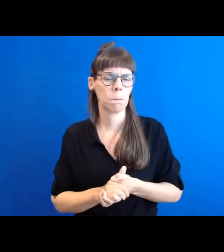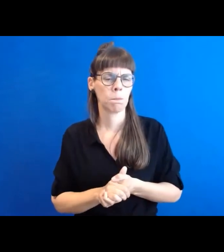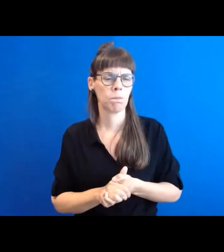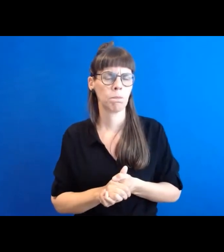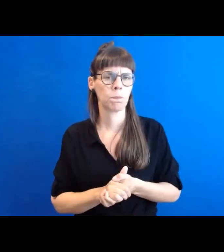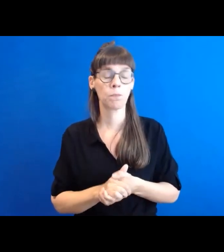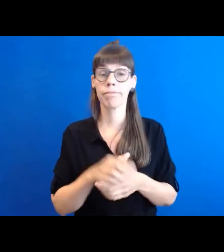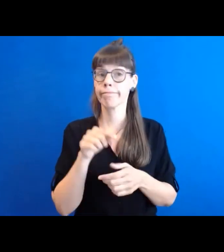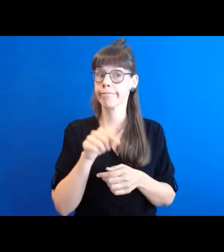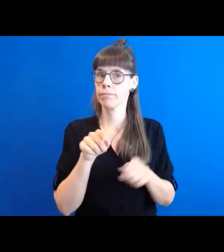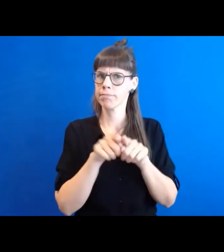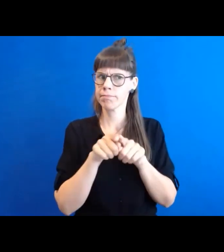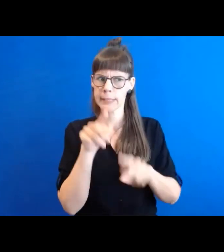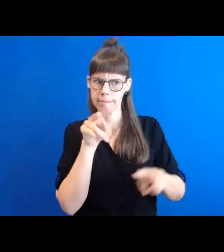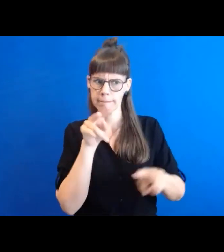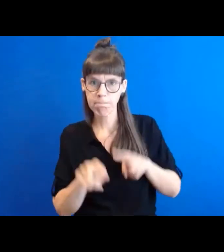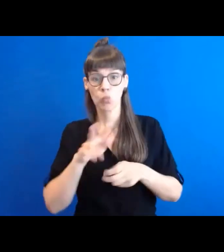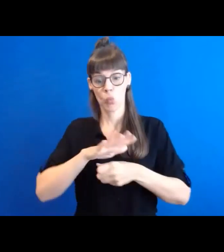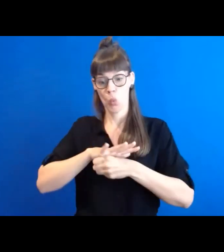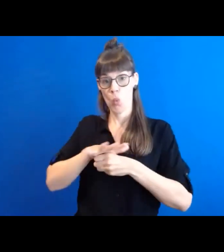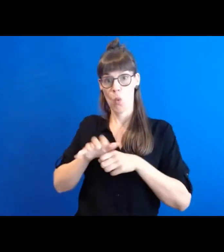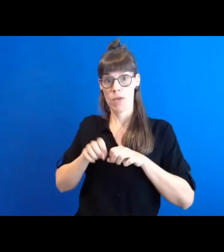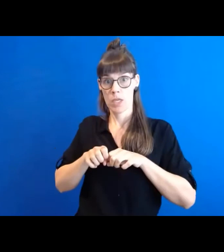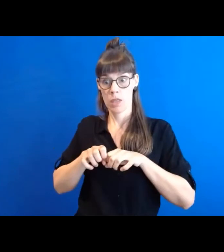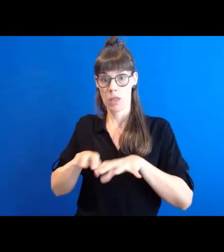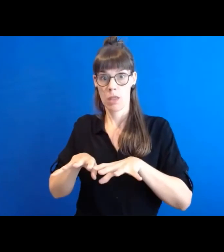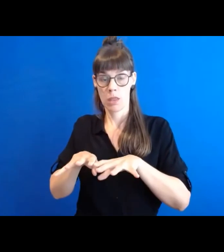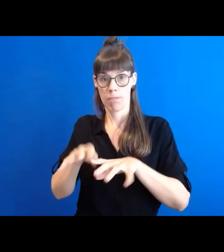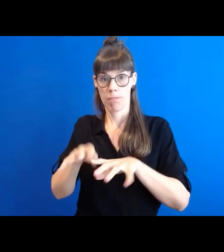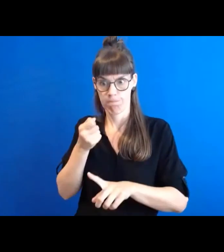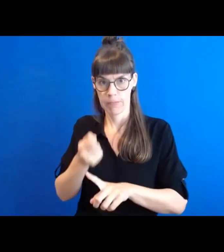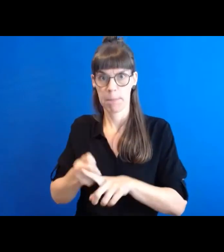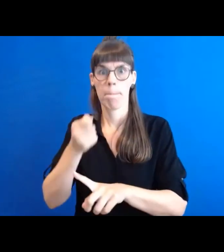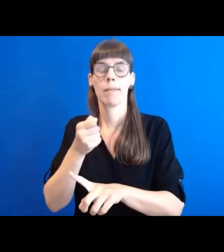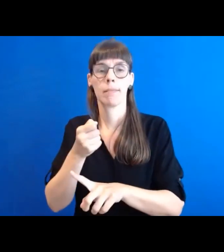aimed at people with disabilities during and even after